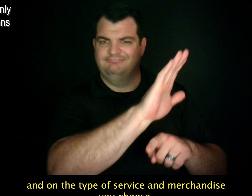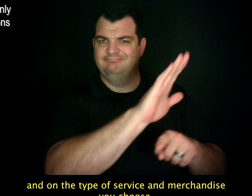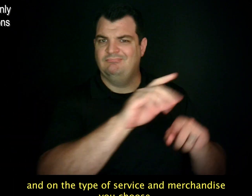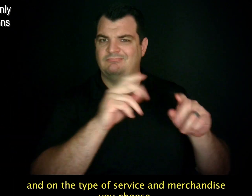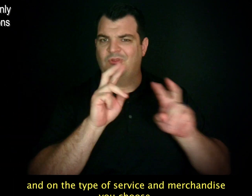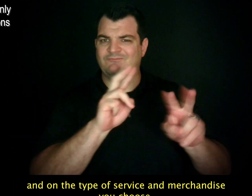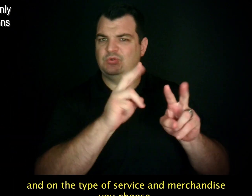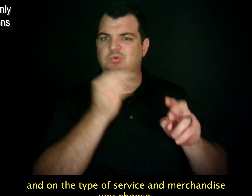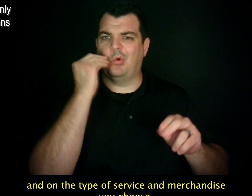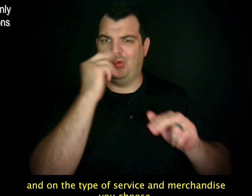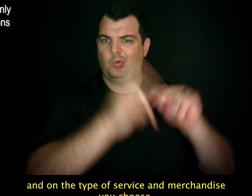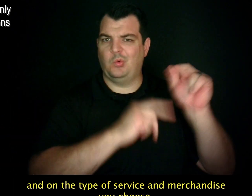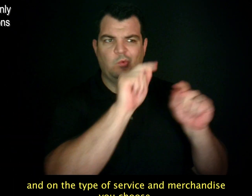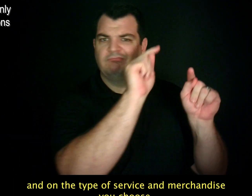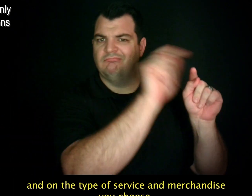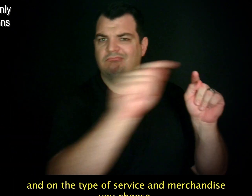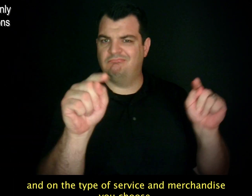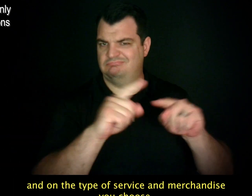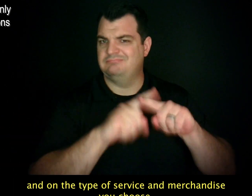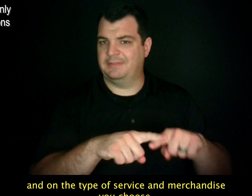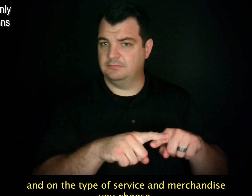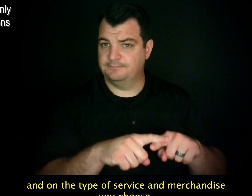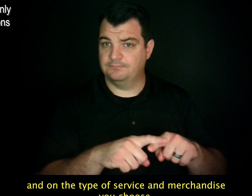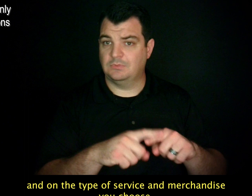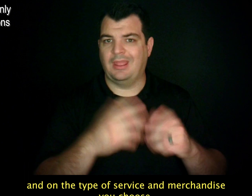and on the type of service and merchandise you choose.